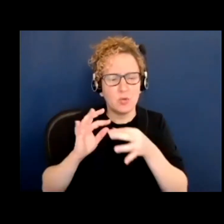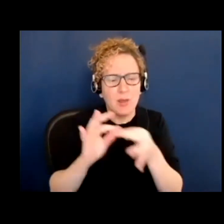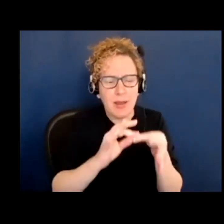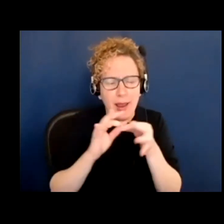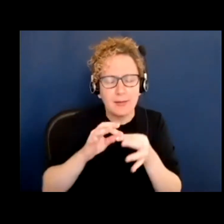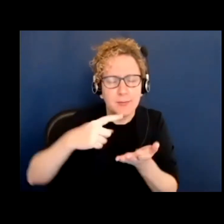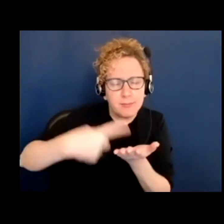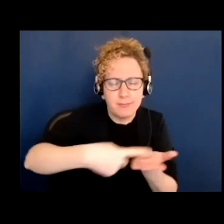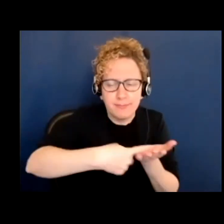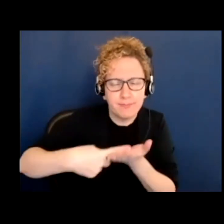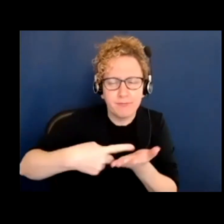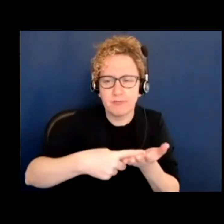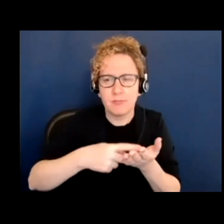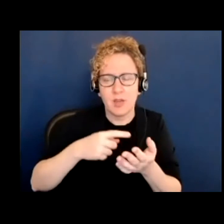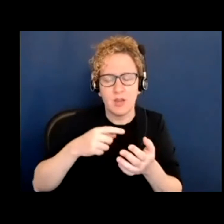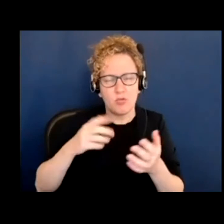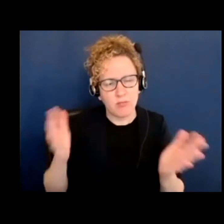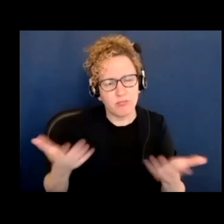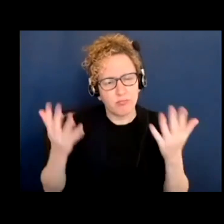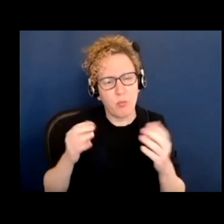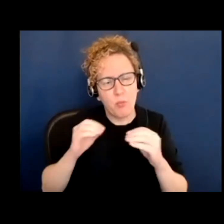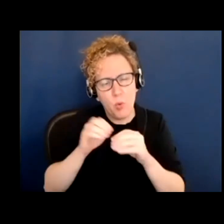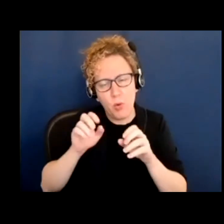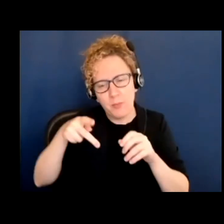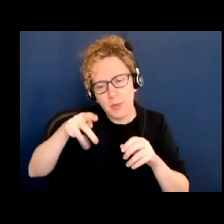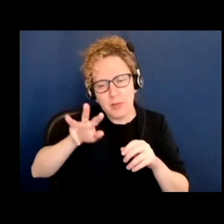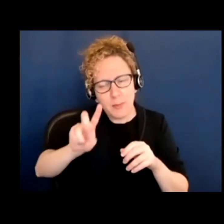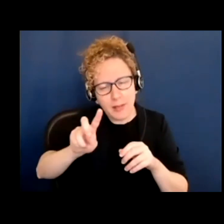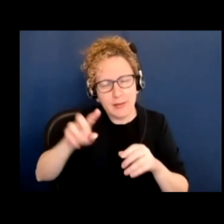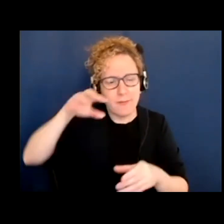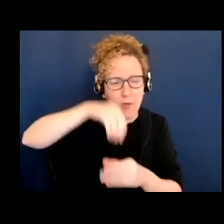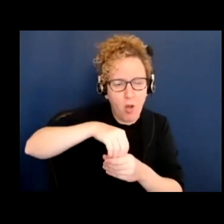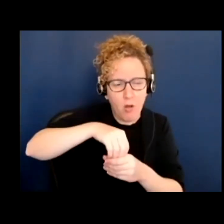to insure that programs continue to provide access and inclusion through the full cycle